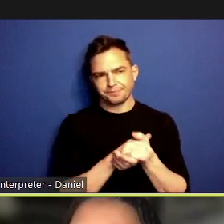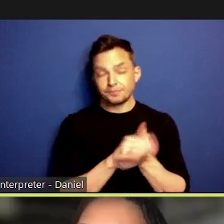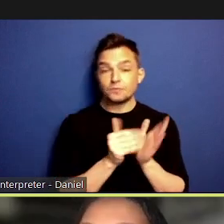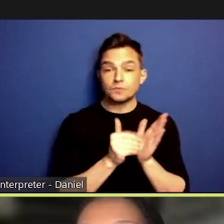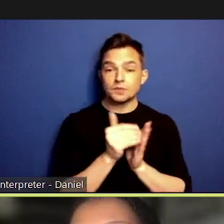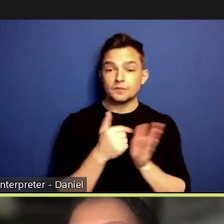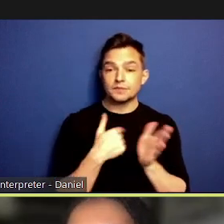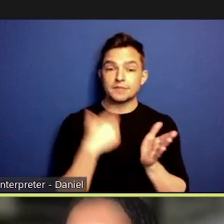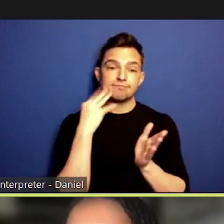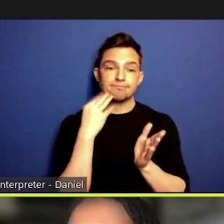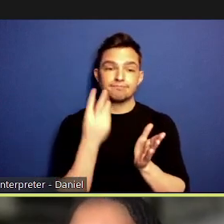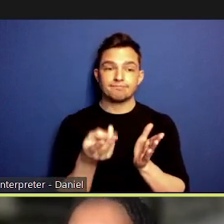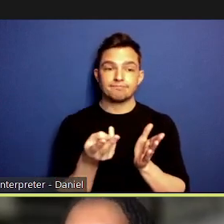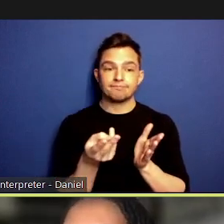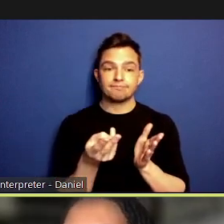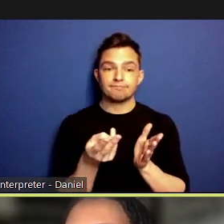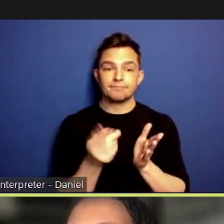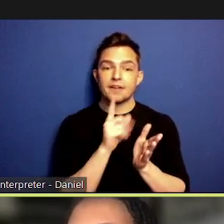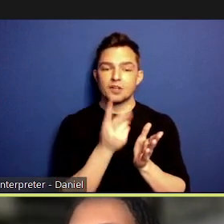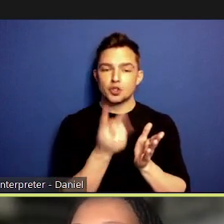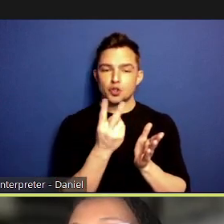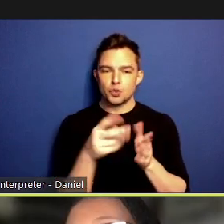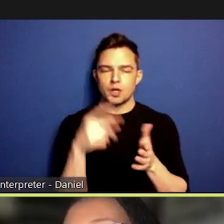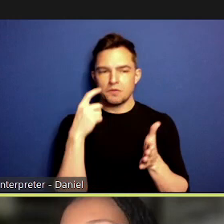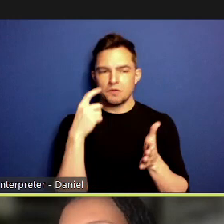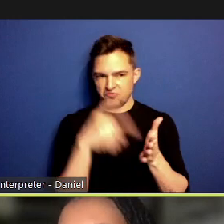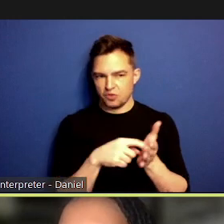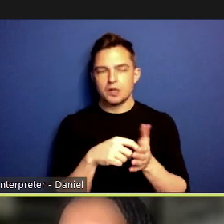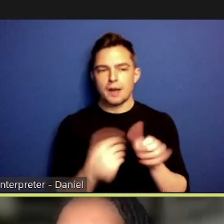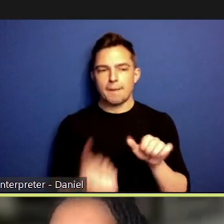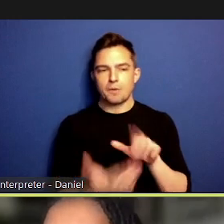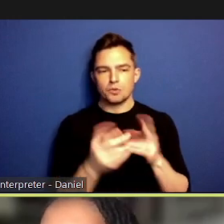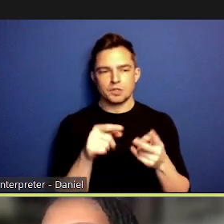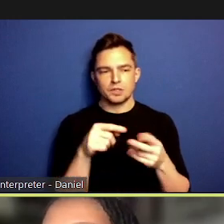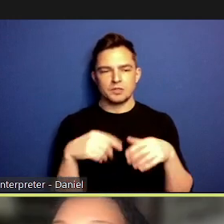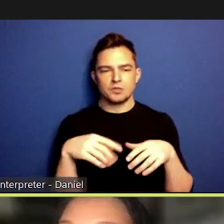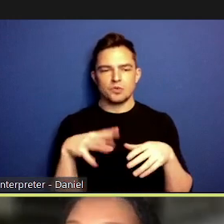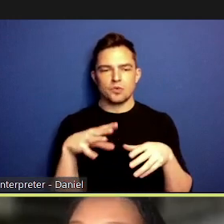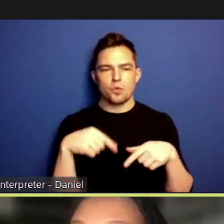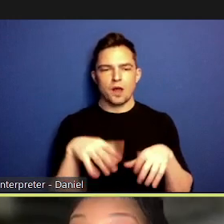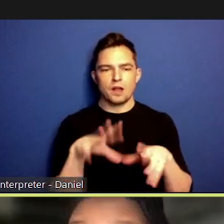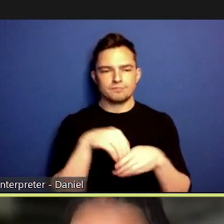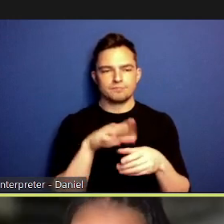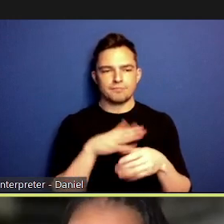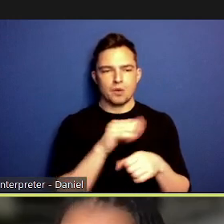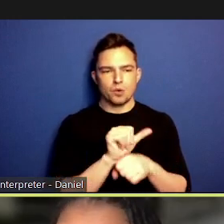two distinct approaches when I'm doing my work, one representing the interests of the